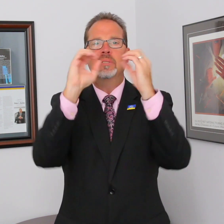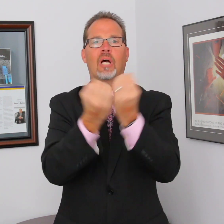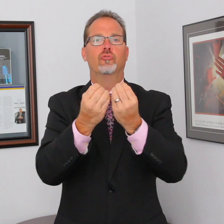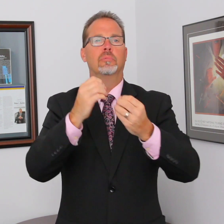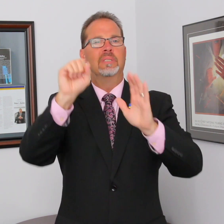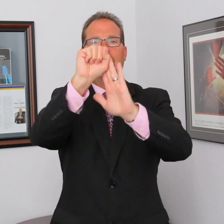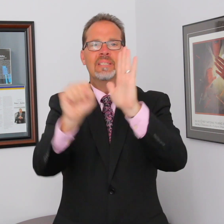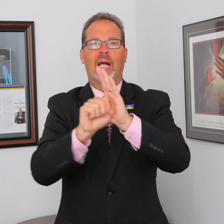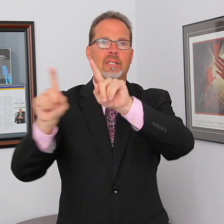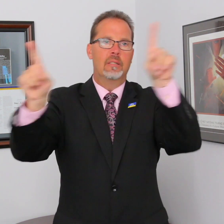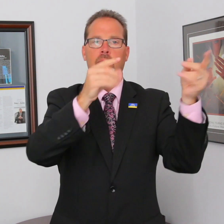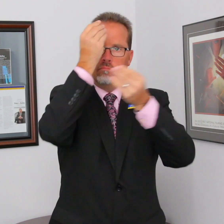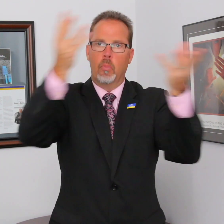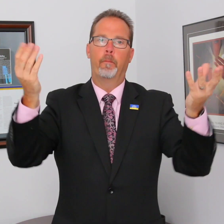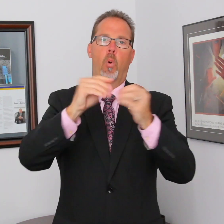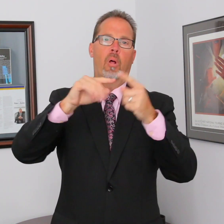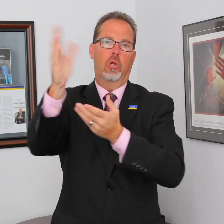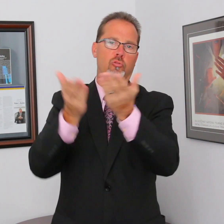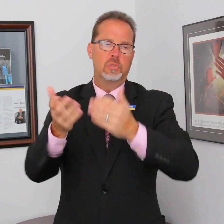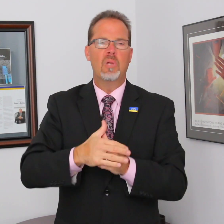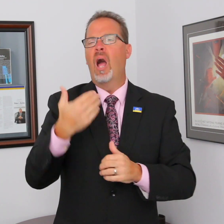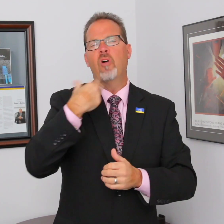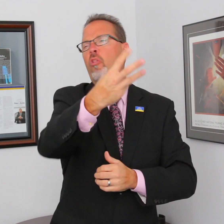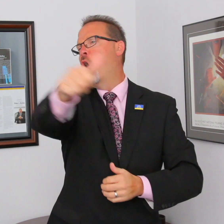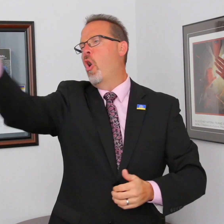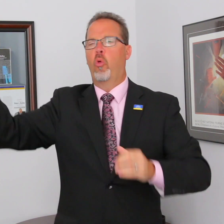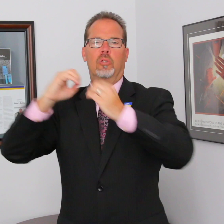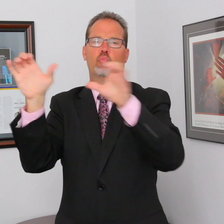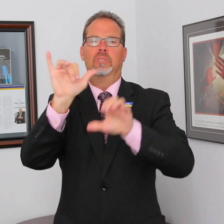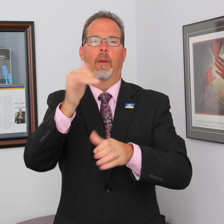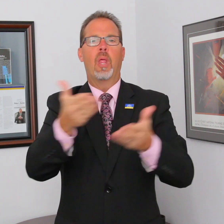and including various schools and organizations. This is happening in various states as well. I know